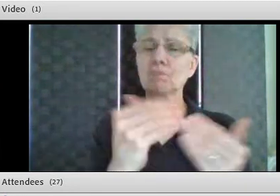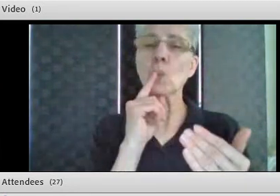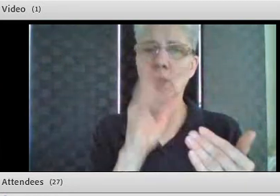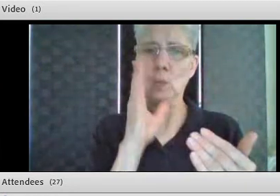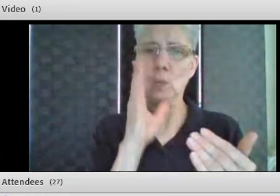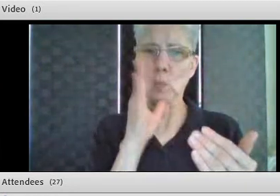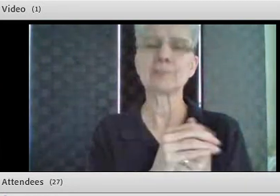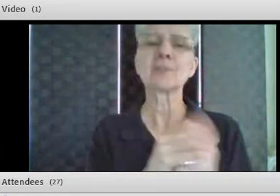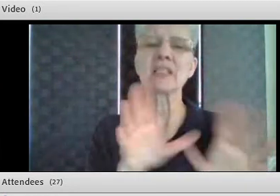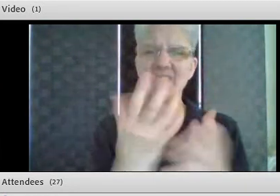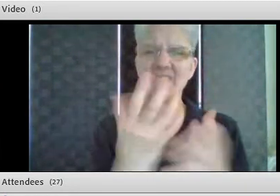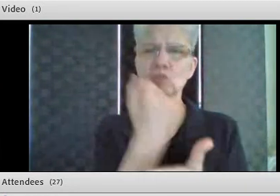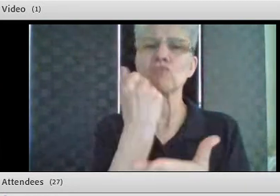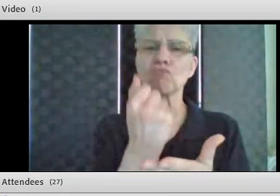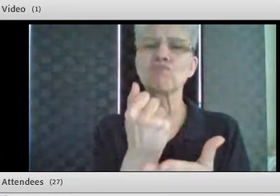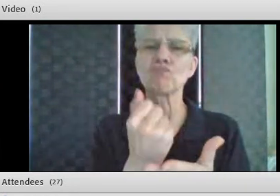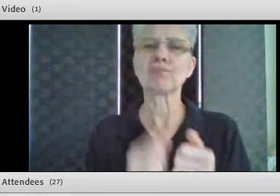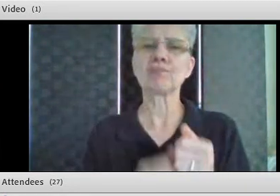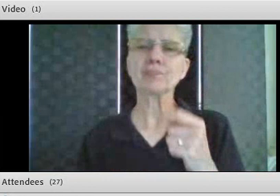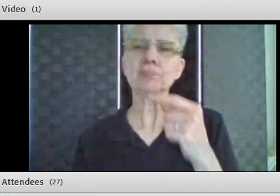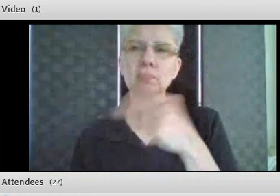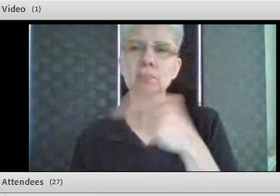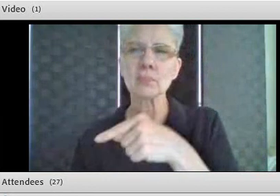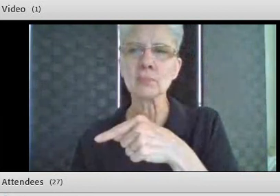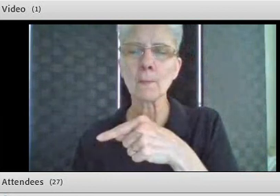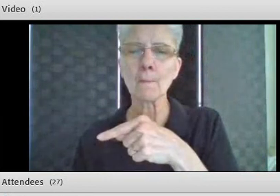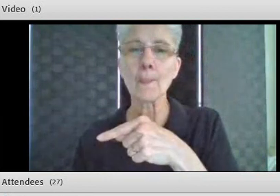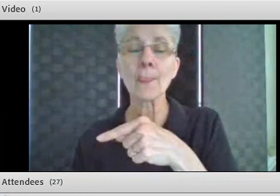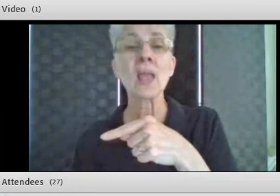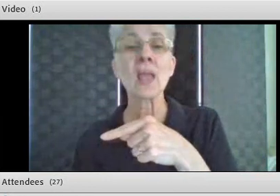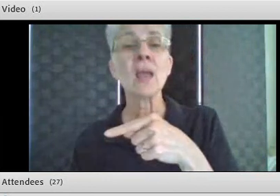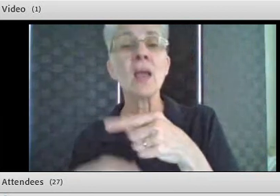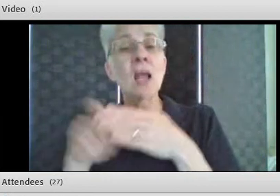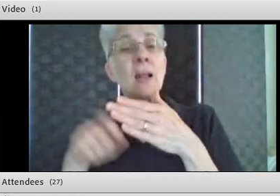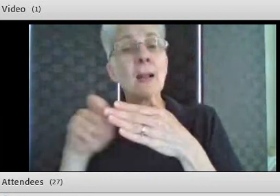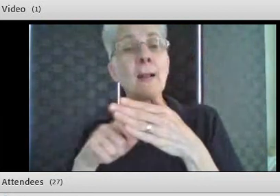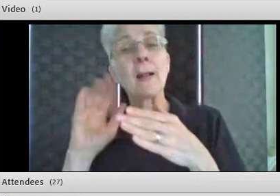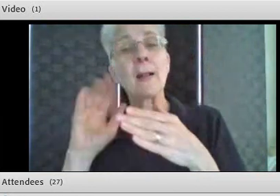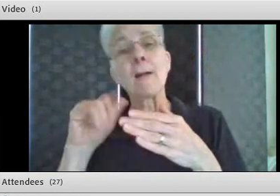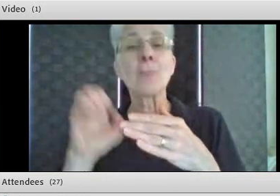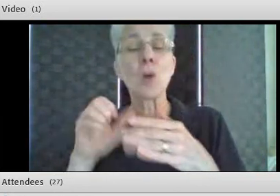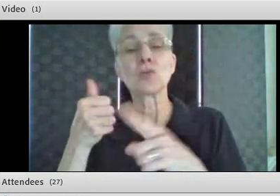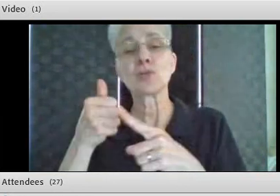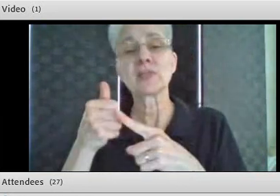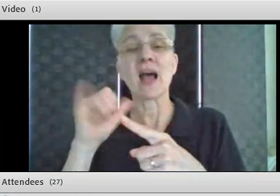An hour or two with one of these pieces of software would easily get you there. Hilary: Mm-hmm. It really will. You just give it a try.